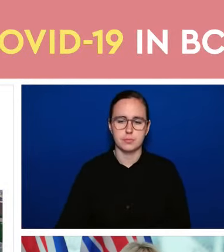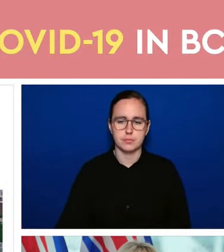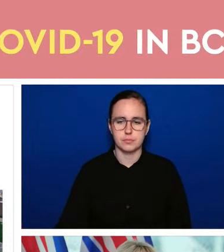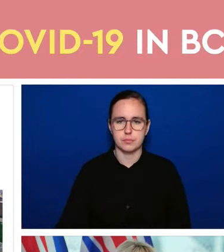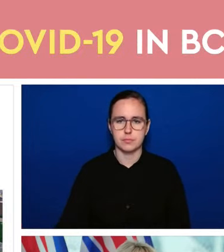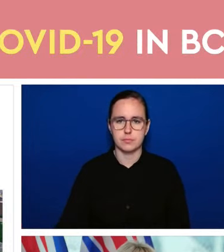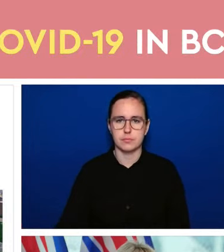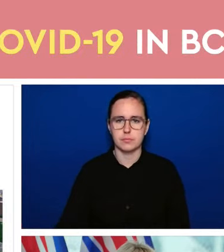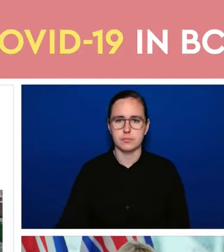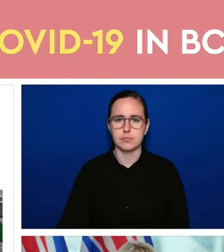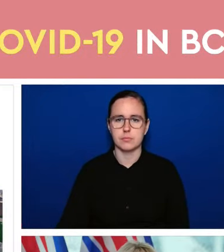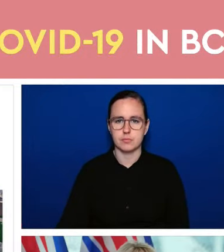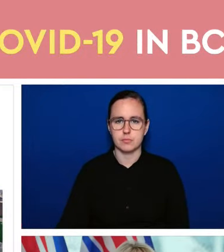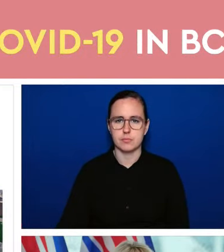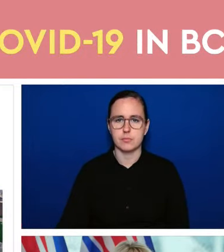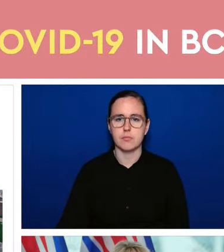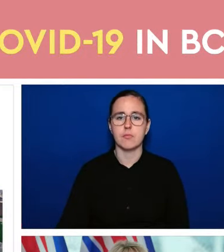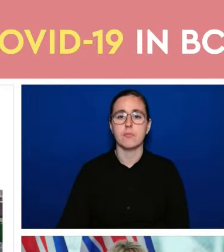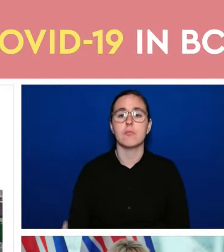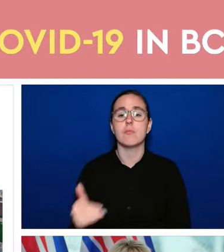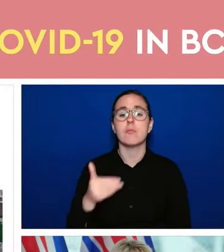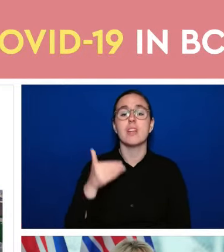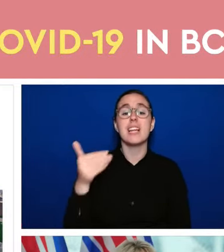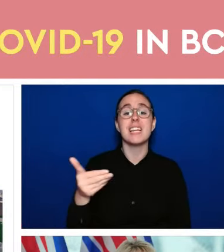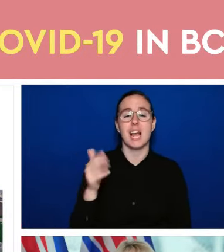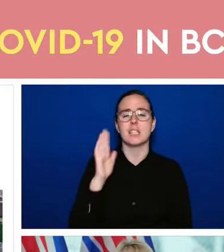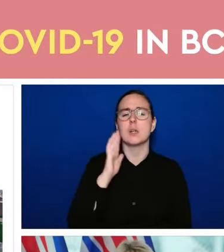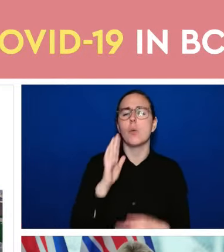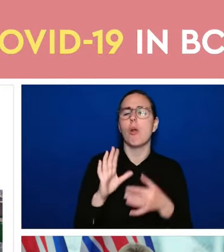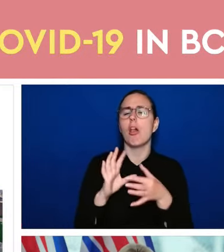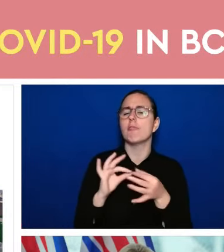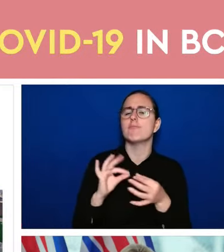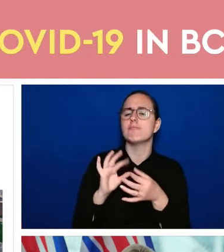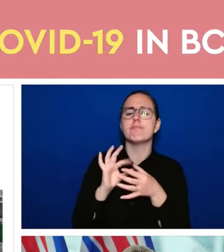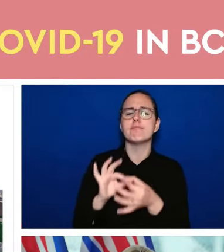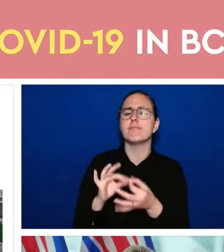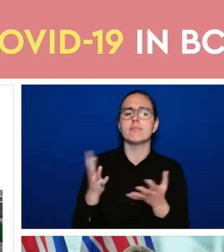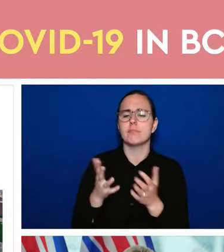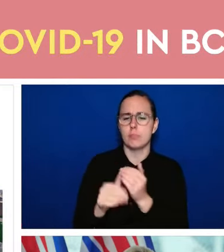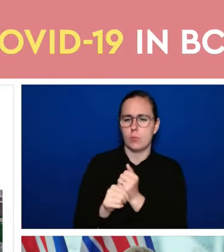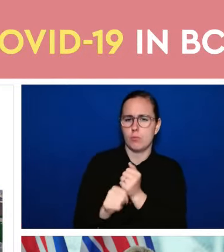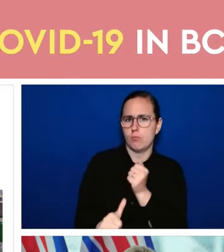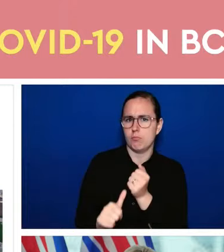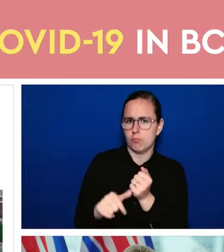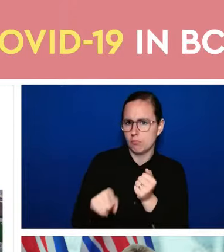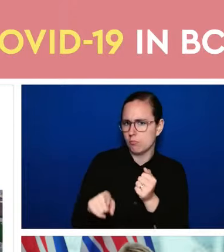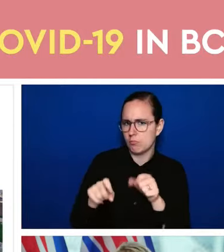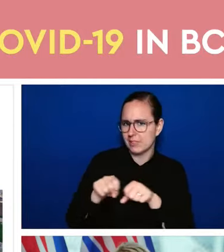because that's proven to be a really helpful tool that we want to use for other things as well.